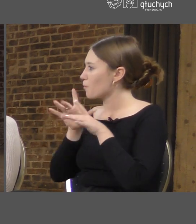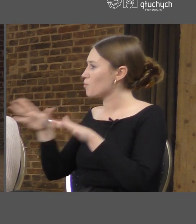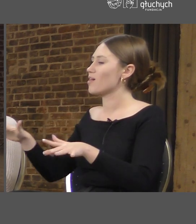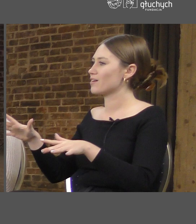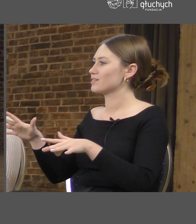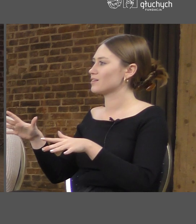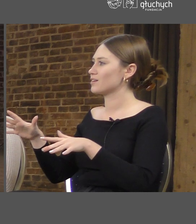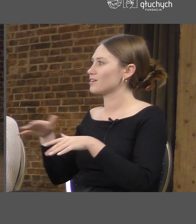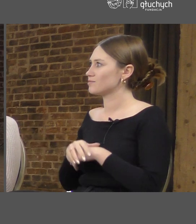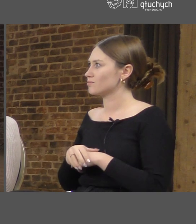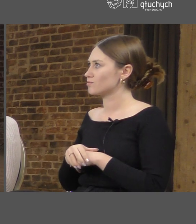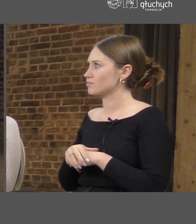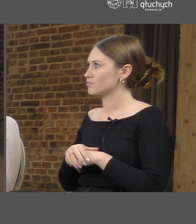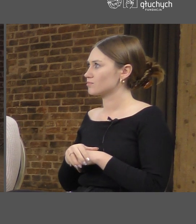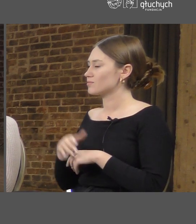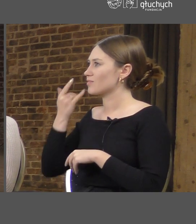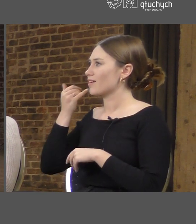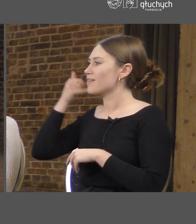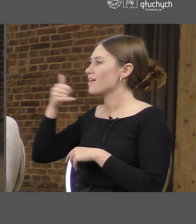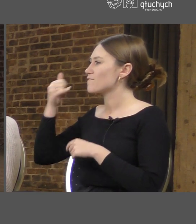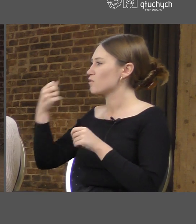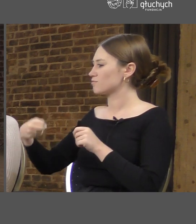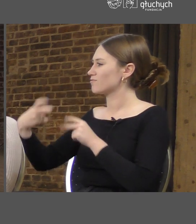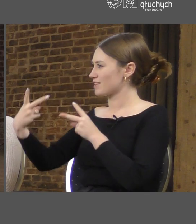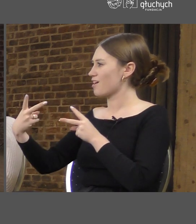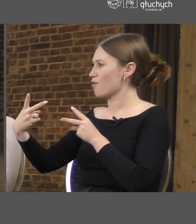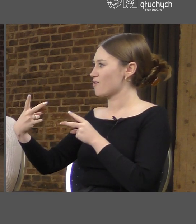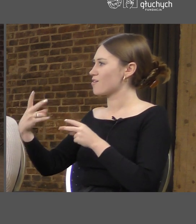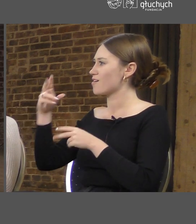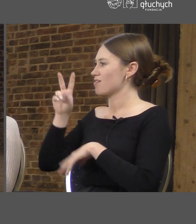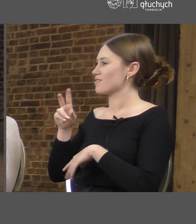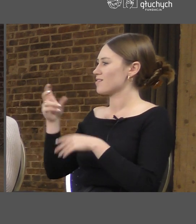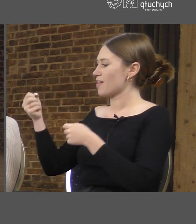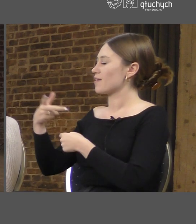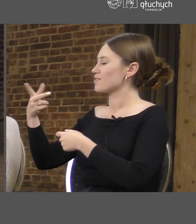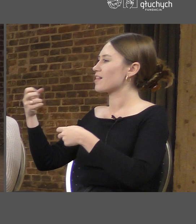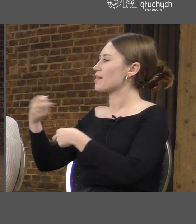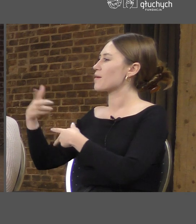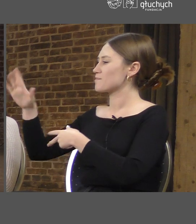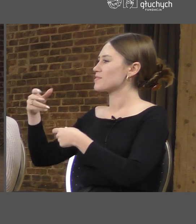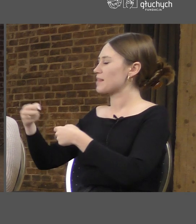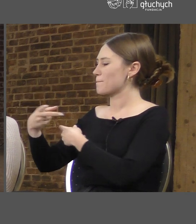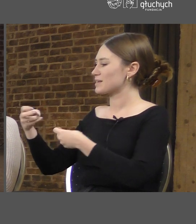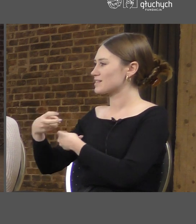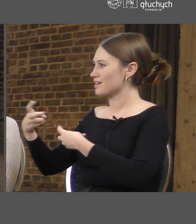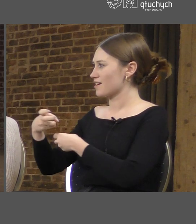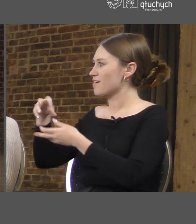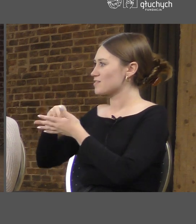video conference phones, the kind with subtitles. And just a deaf person, or hard of hearing,